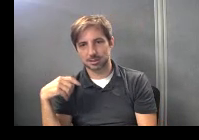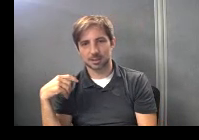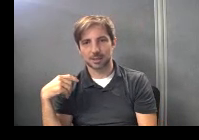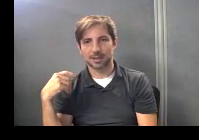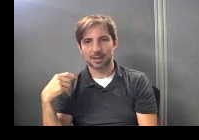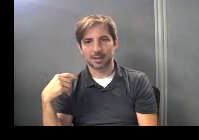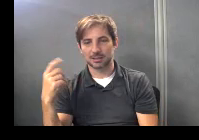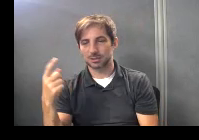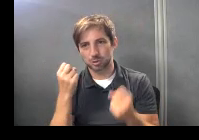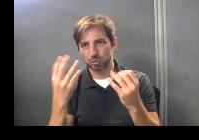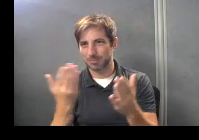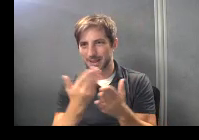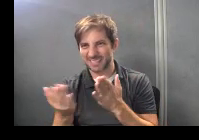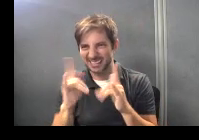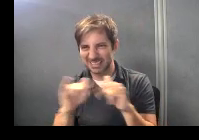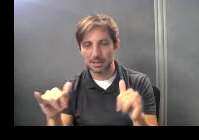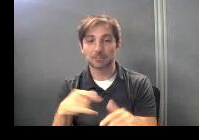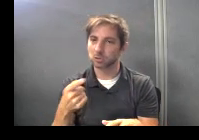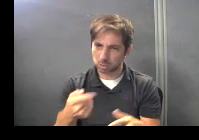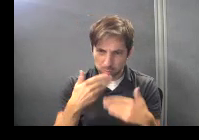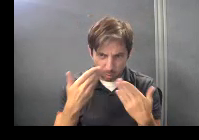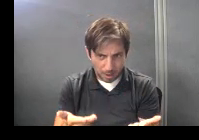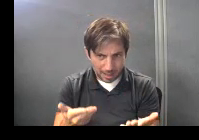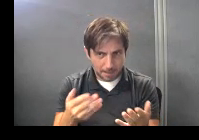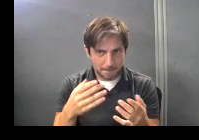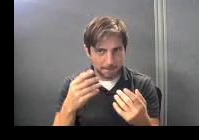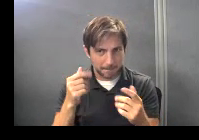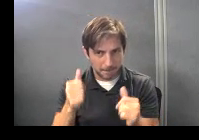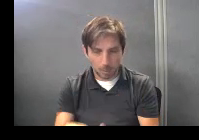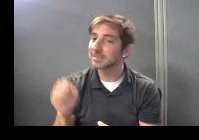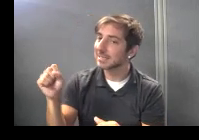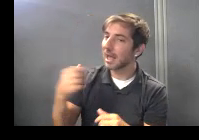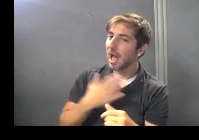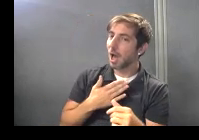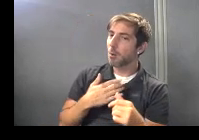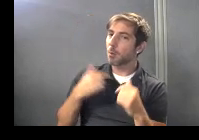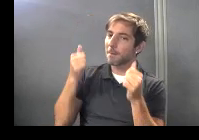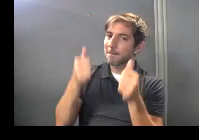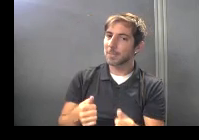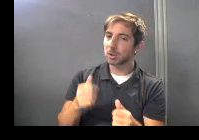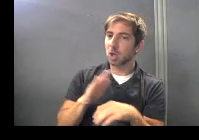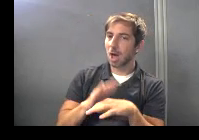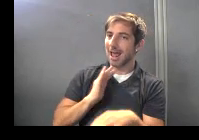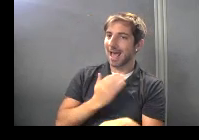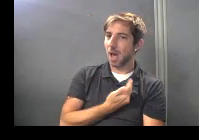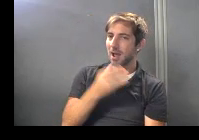PANELISTS. I APOLOGIZE TO EVERYONE. TEN THINGS AT ONCE. ARE YOU GOING TO POST THEM?